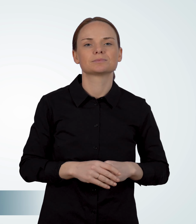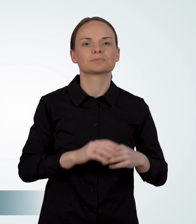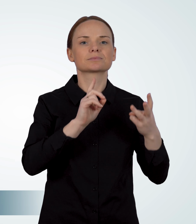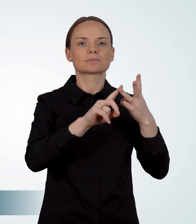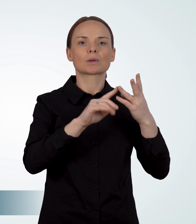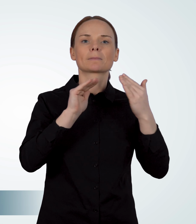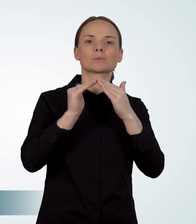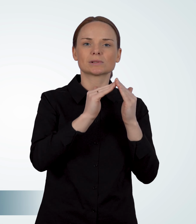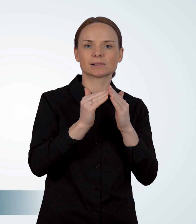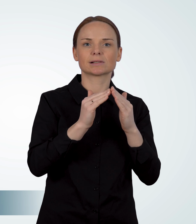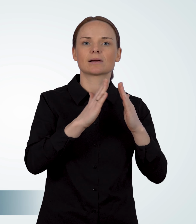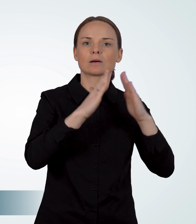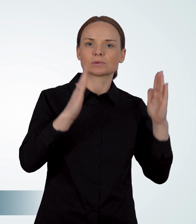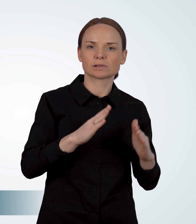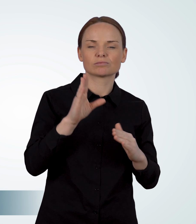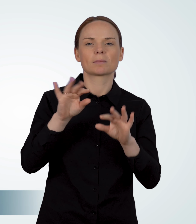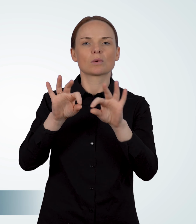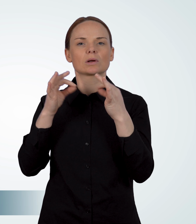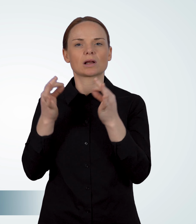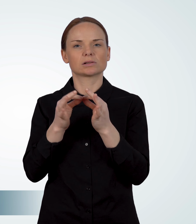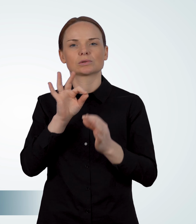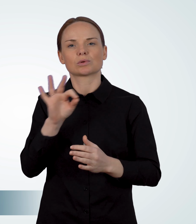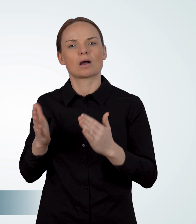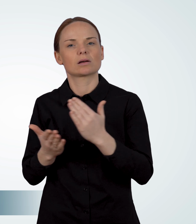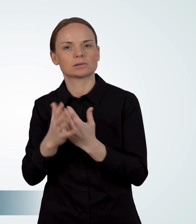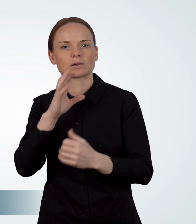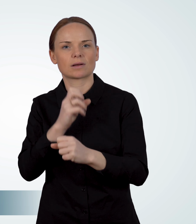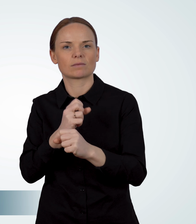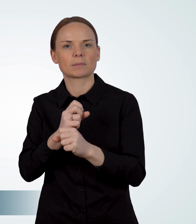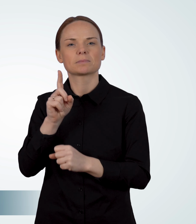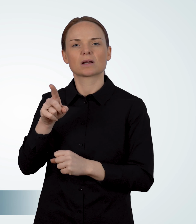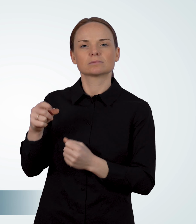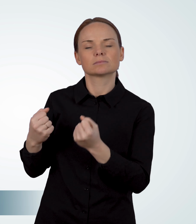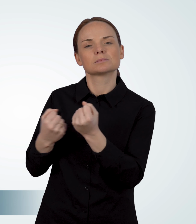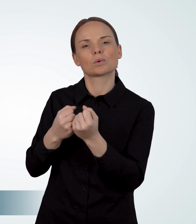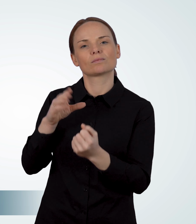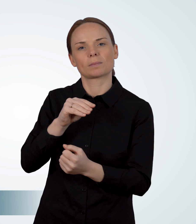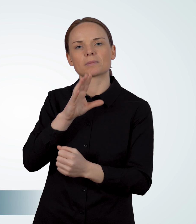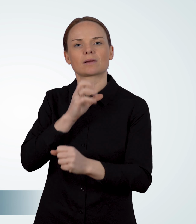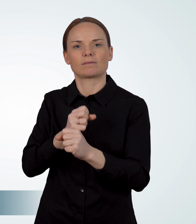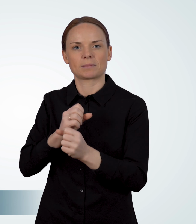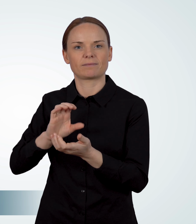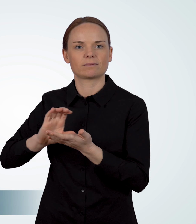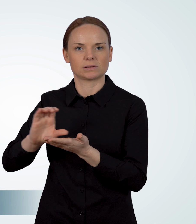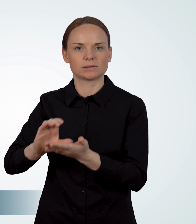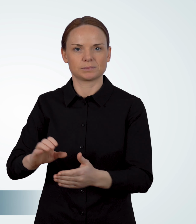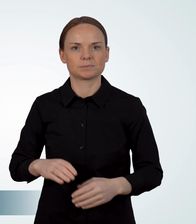• community housing delivered by non-government organisations, often supported by government contributions.